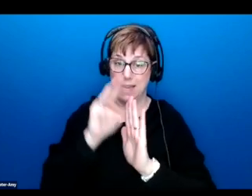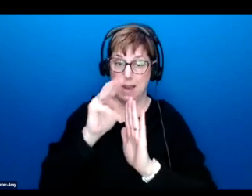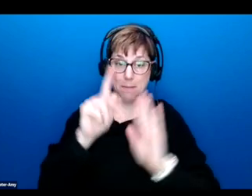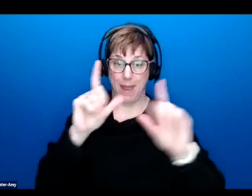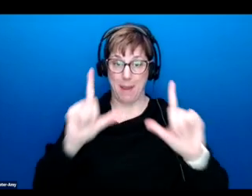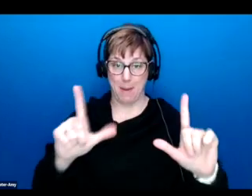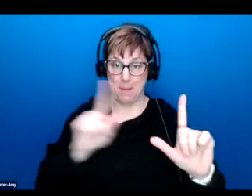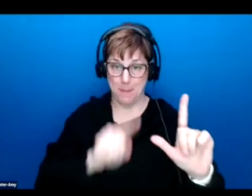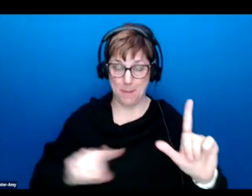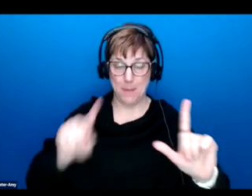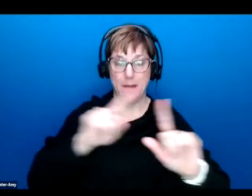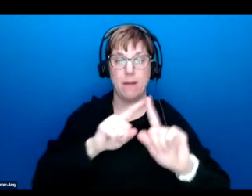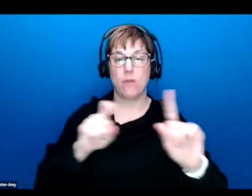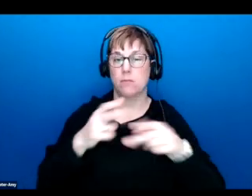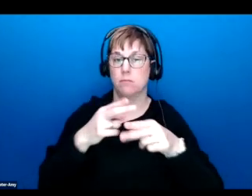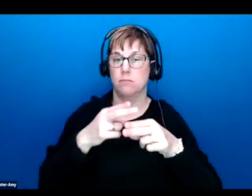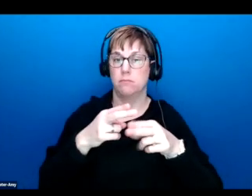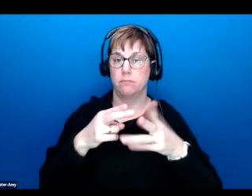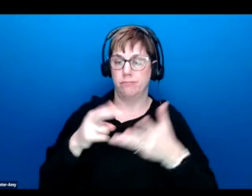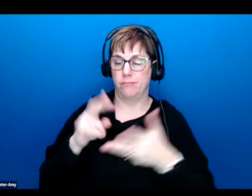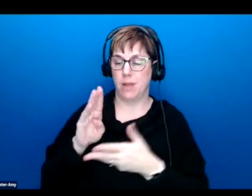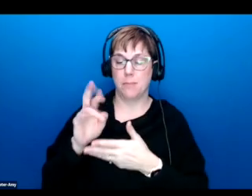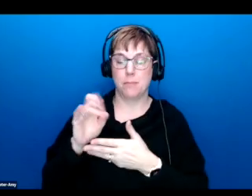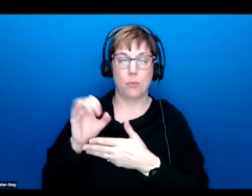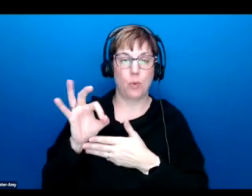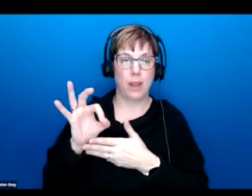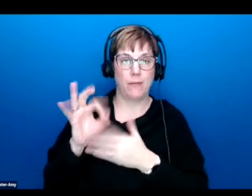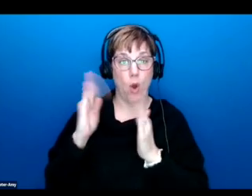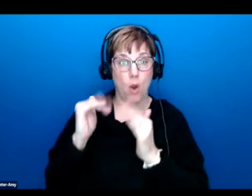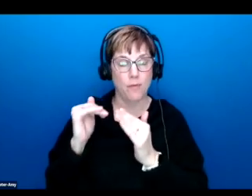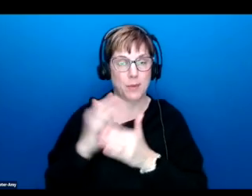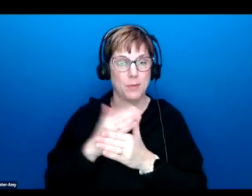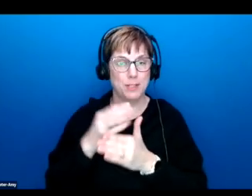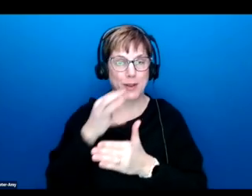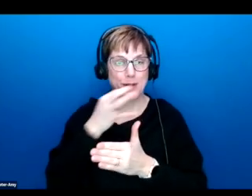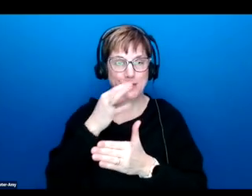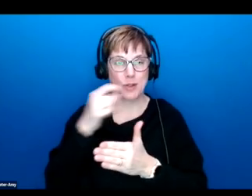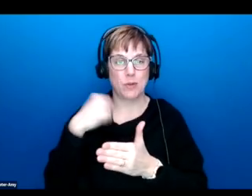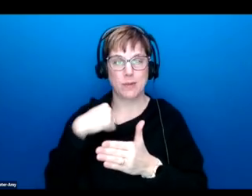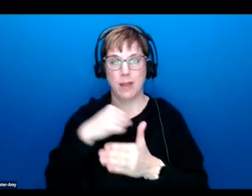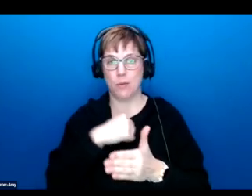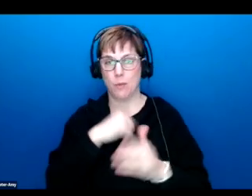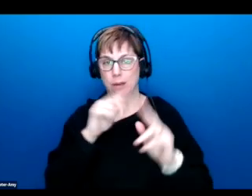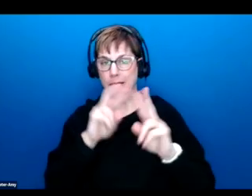comes from a brief that we will be sharing hopefully very soon, where we assess the quality of